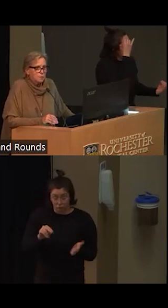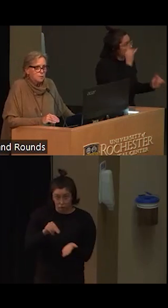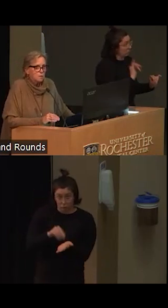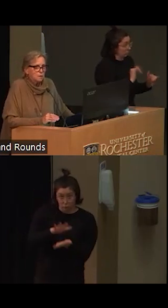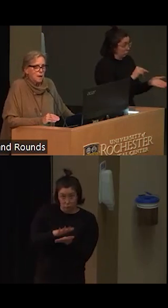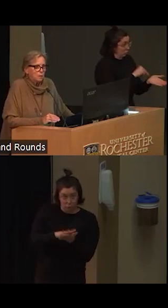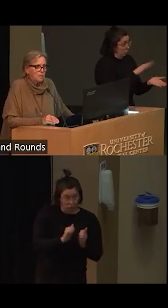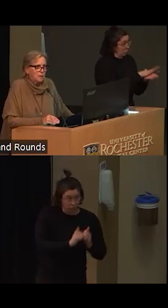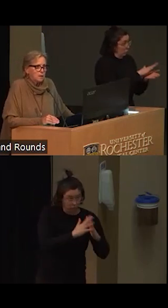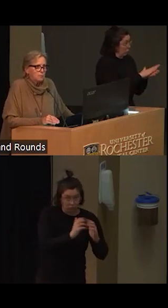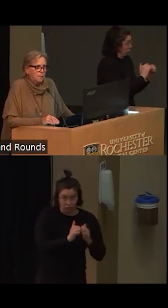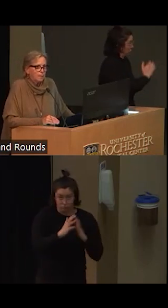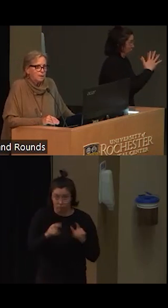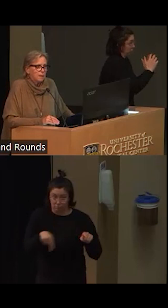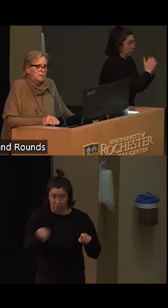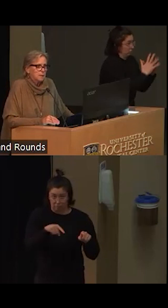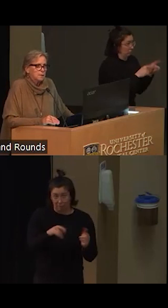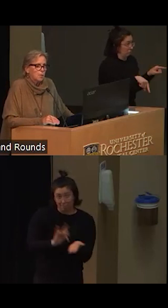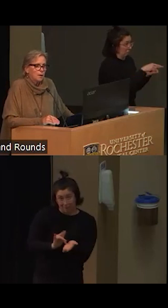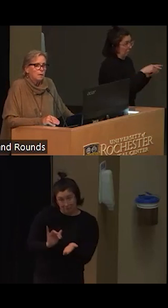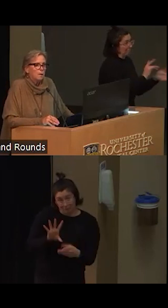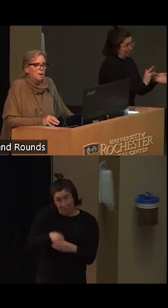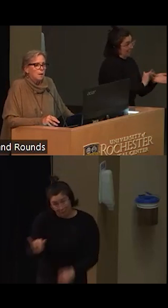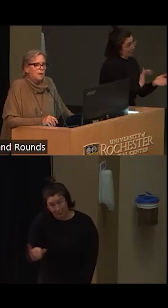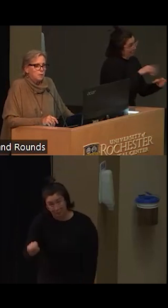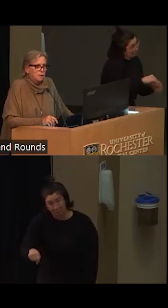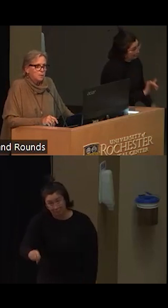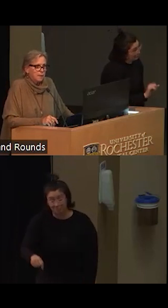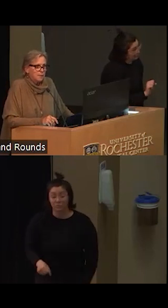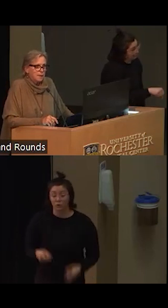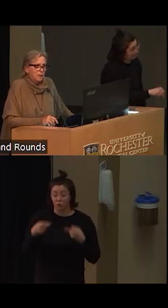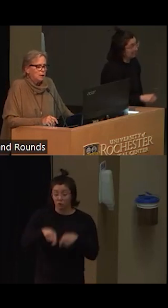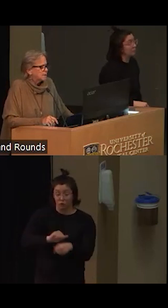nursing schools and I would imagine probably a medicine as well that during the pandemic